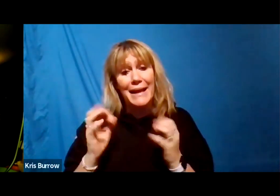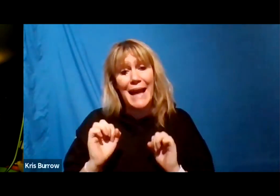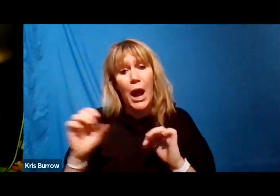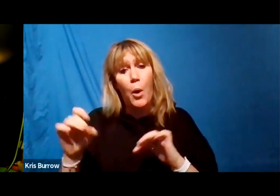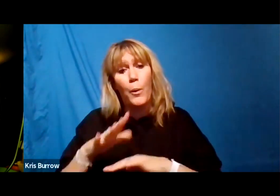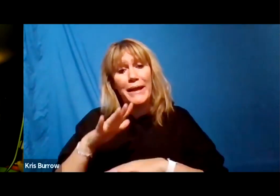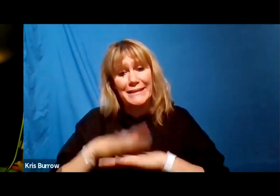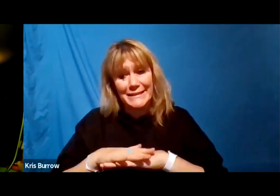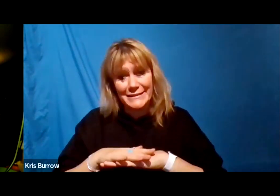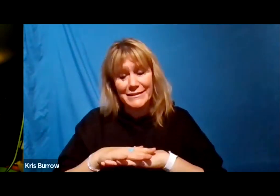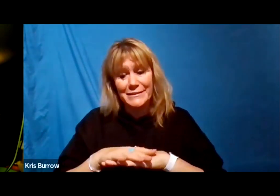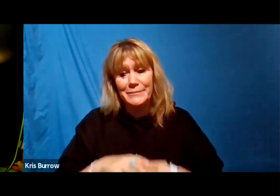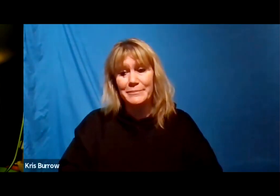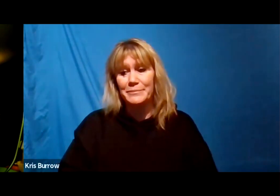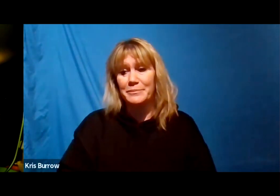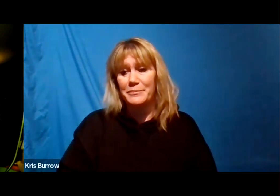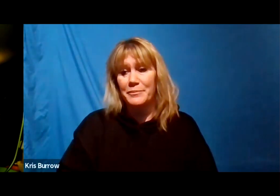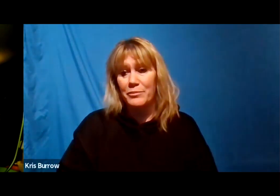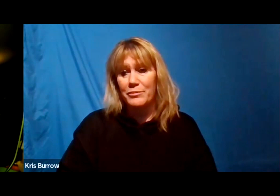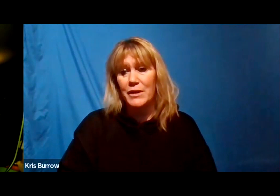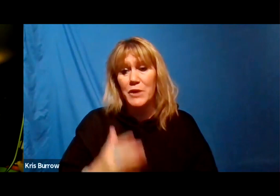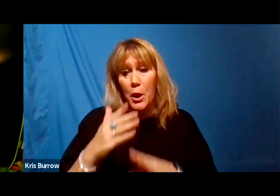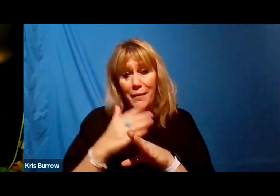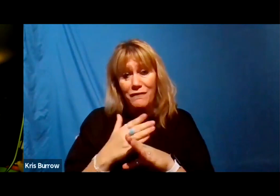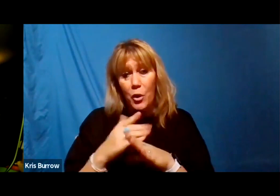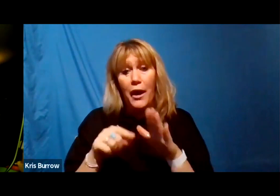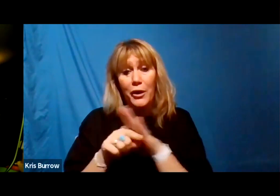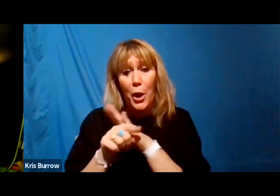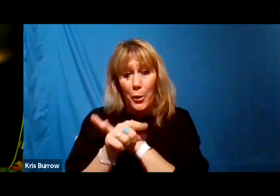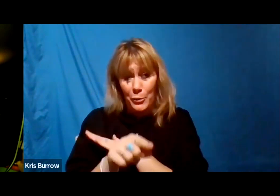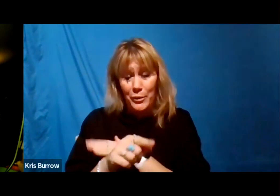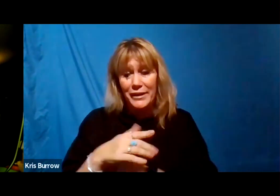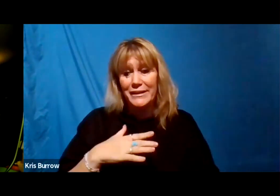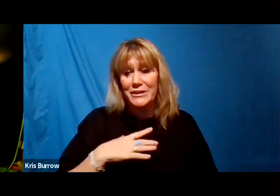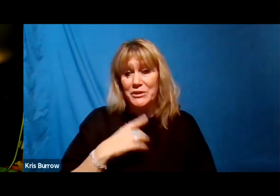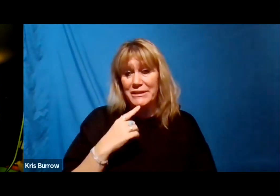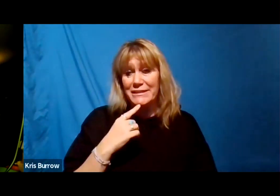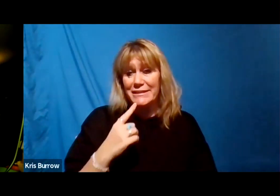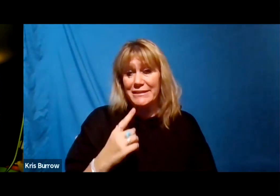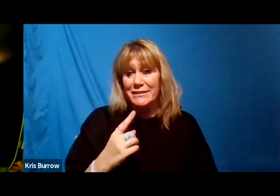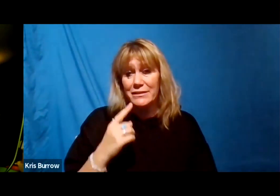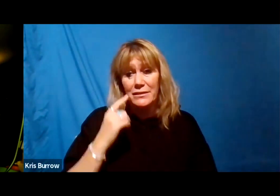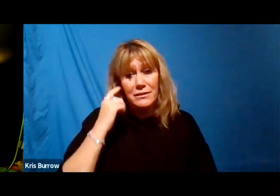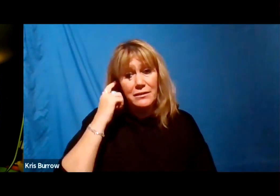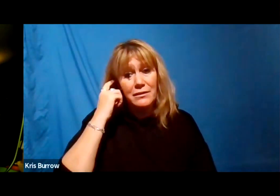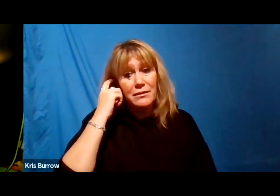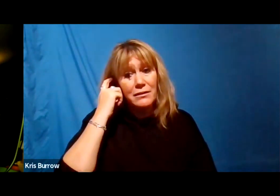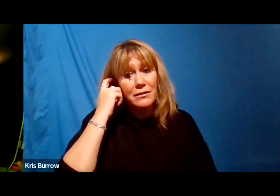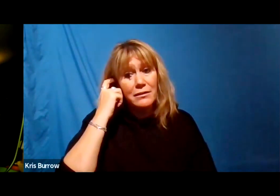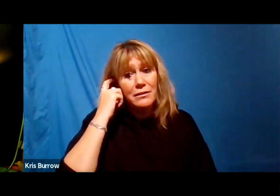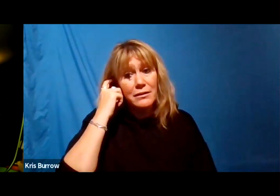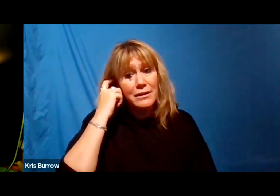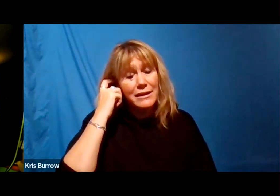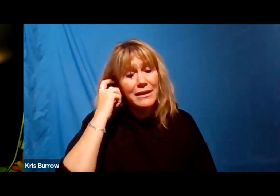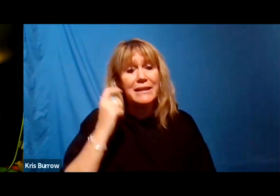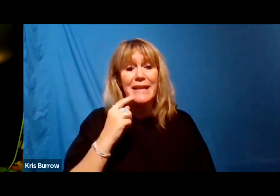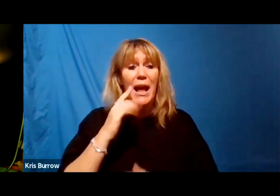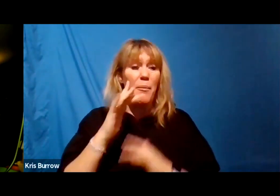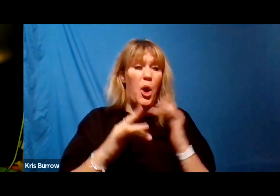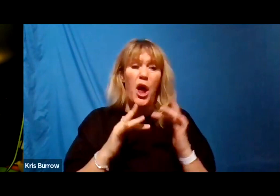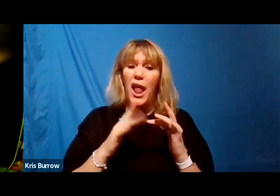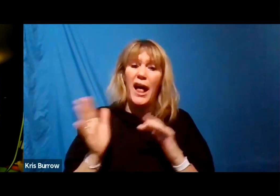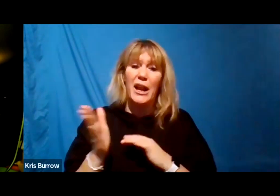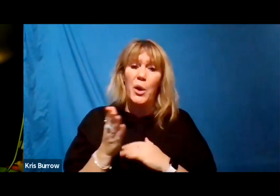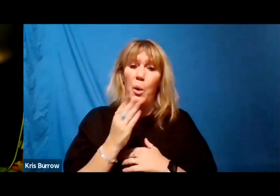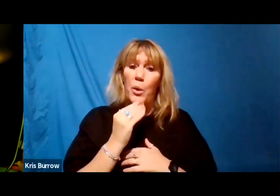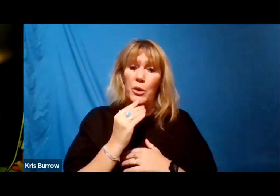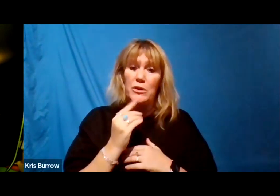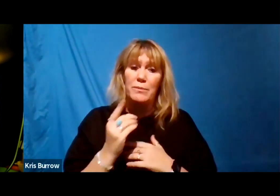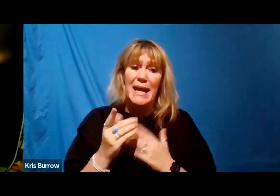I will rock you to a lullaby.